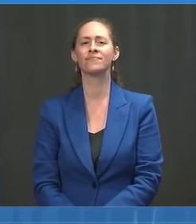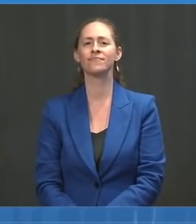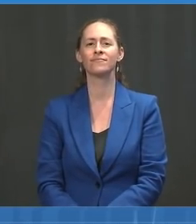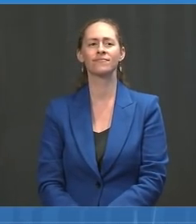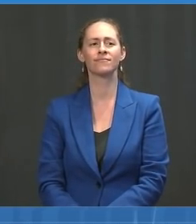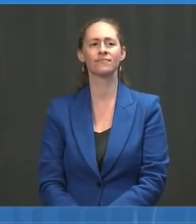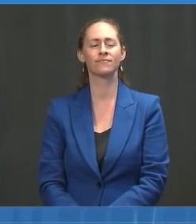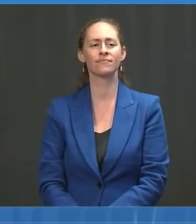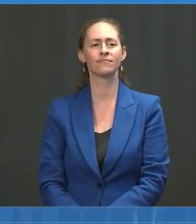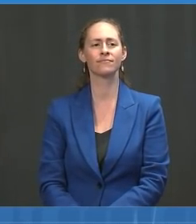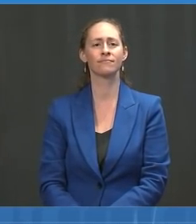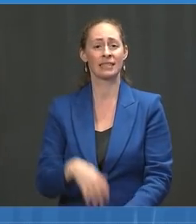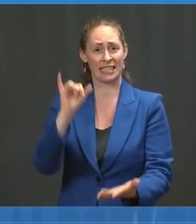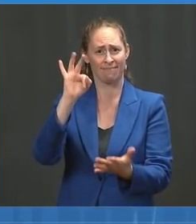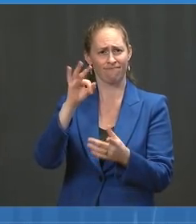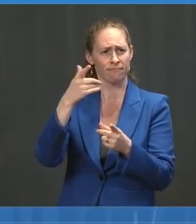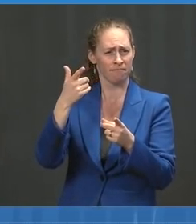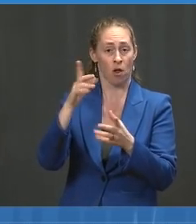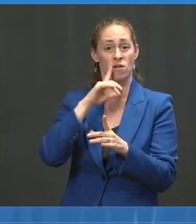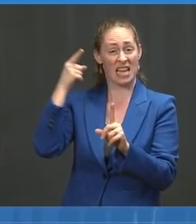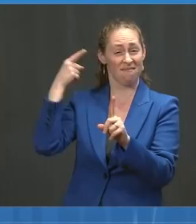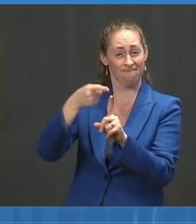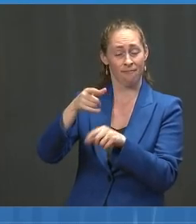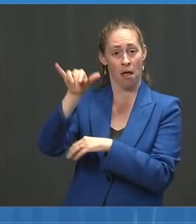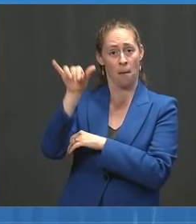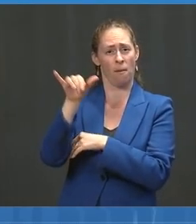monoclonal antibody is an antibody that's produced